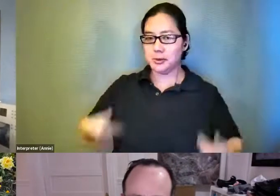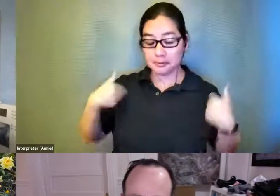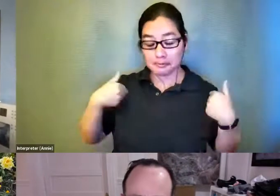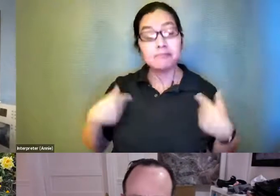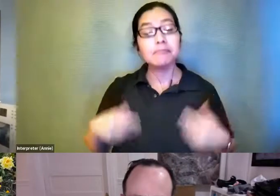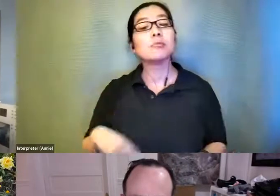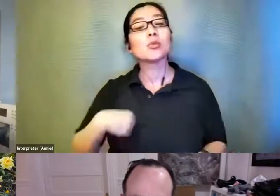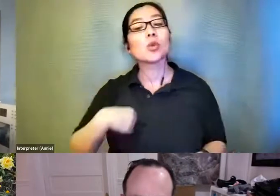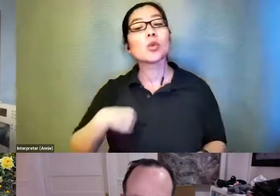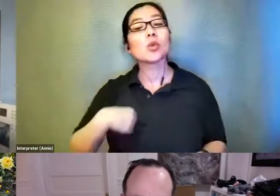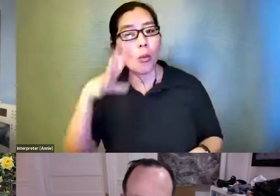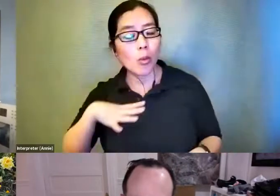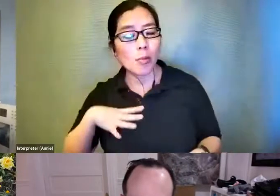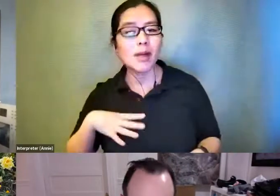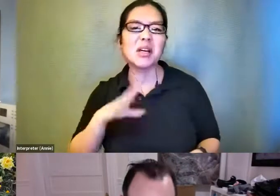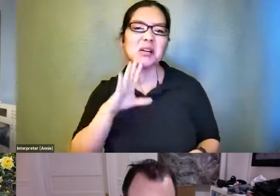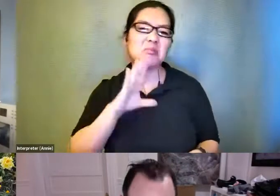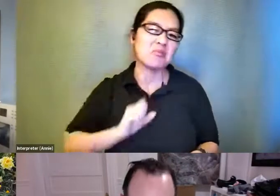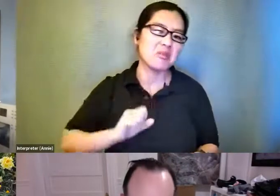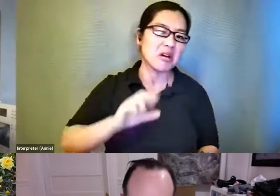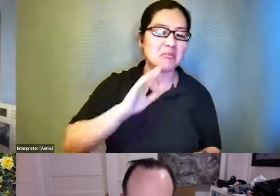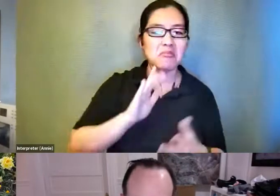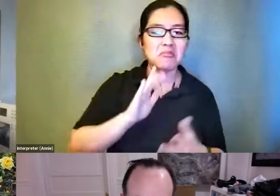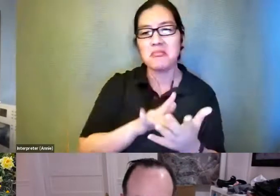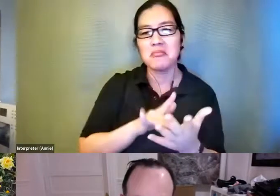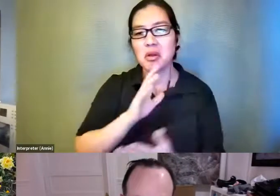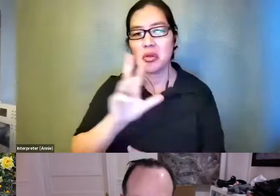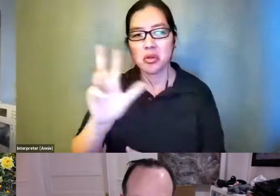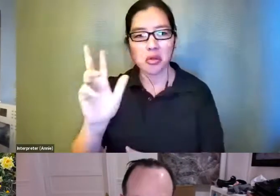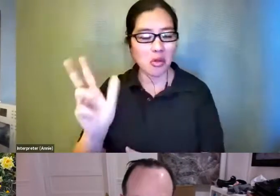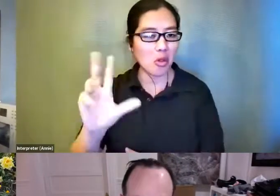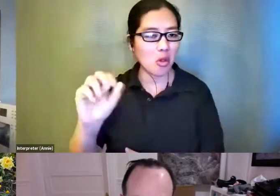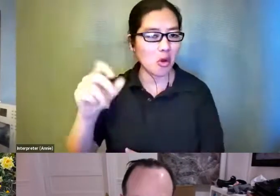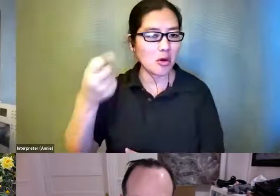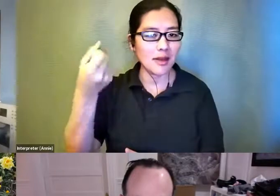woman in my thirties with some dangly earrings and real frizzy curly